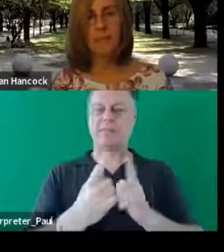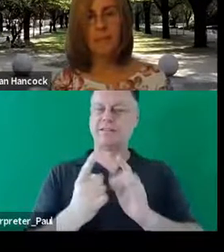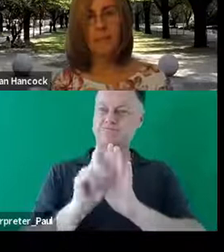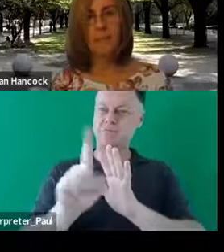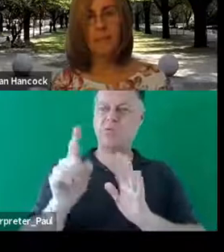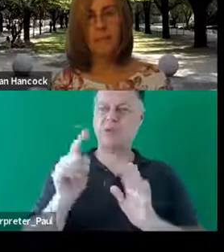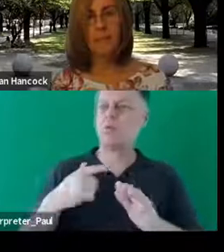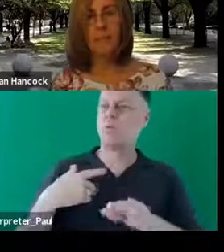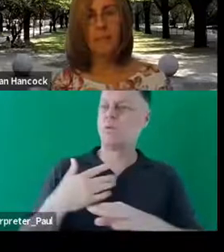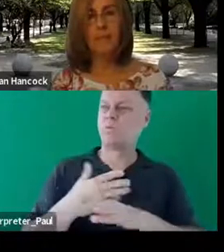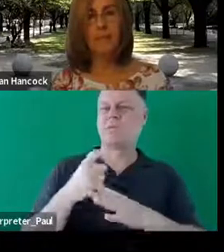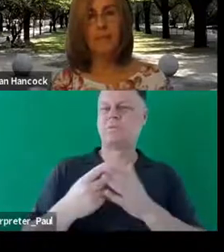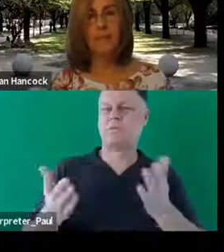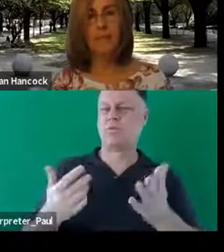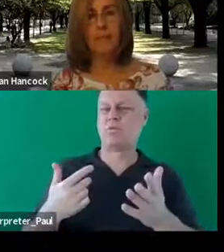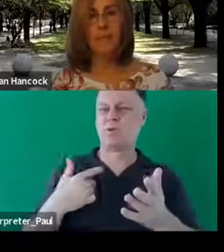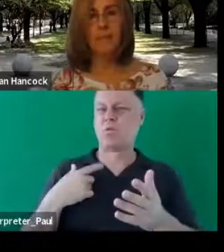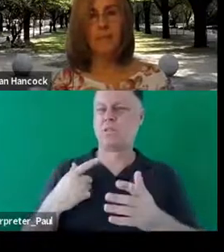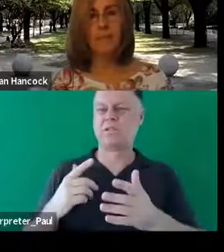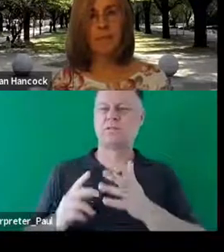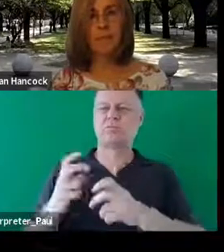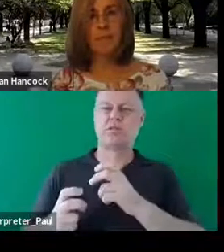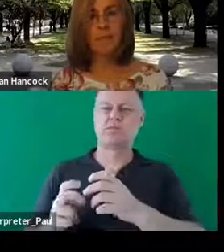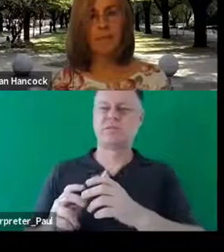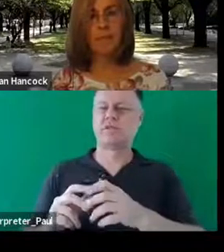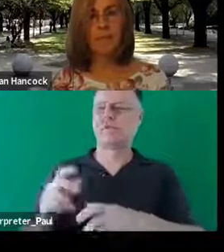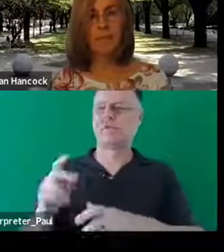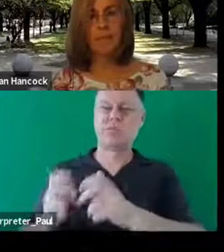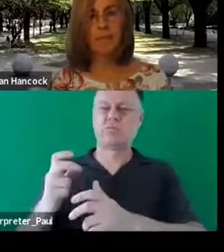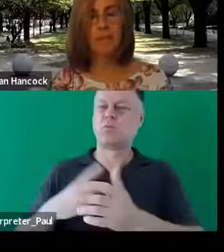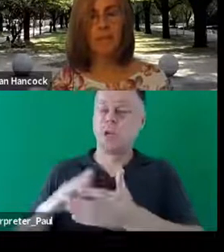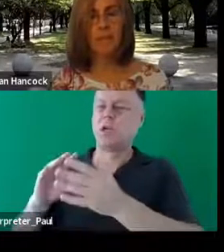in this reactive space where we’re trying to put out all these spot fires and get to things. Yeah.